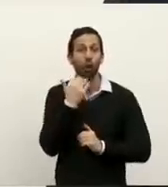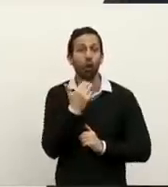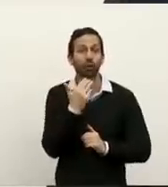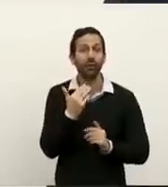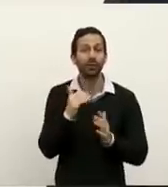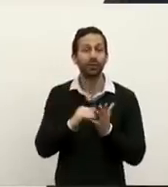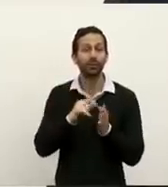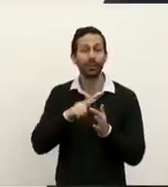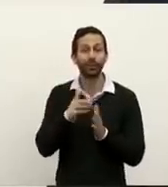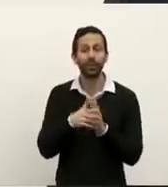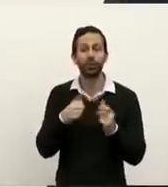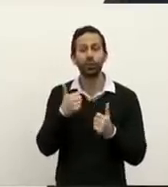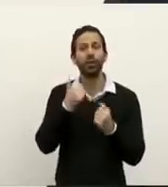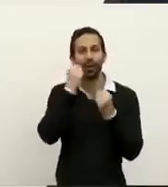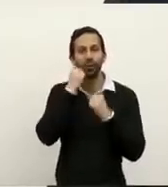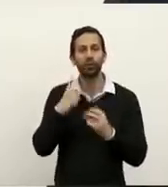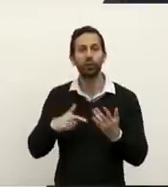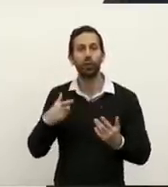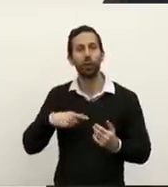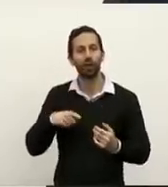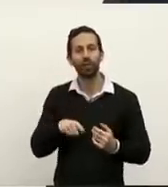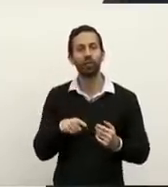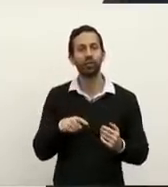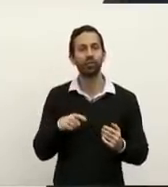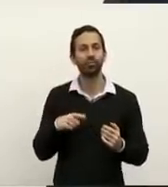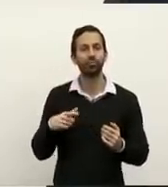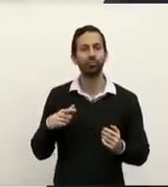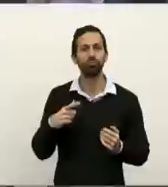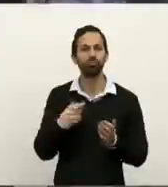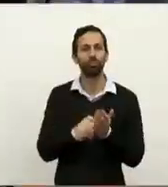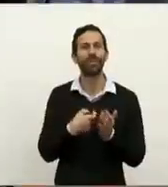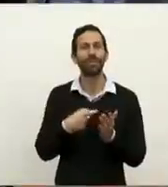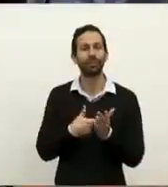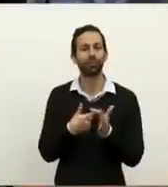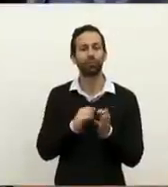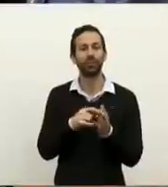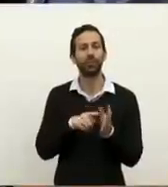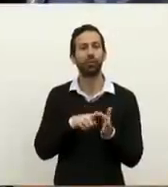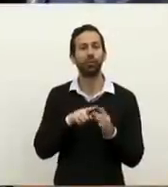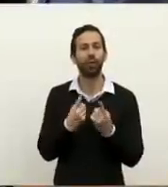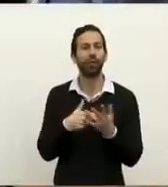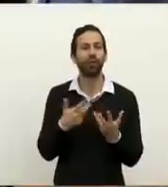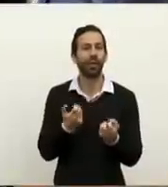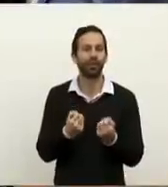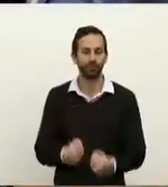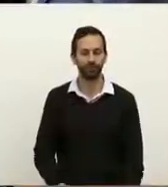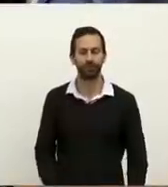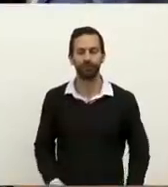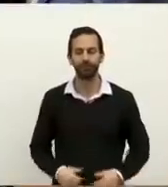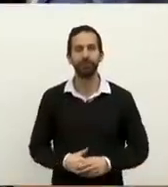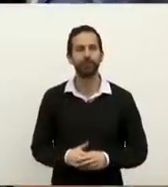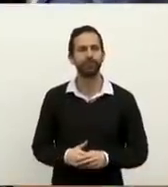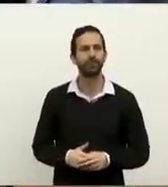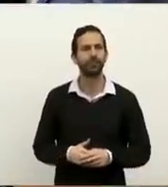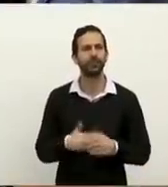then you've got good evidence as to why it's a reasonable thing to get. Great, thank you. Paul has asked,